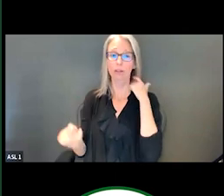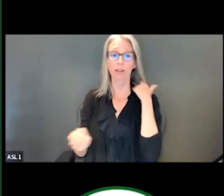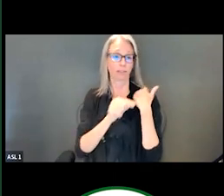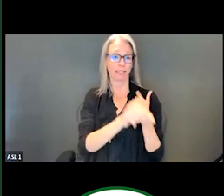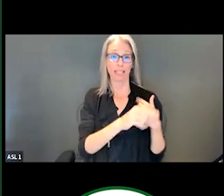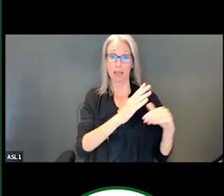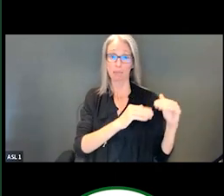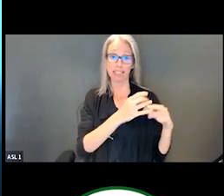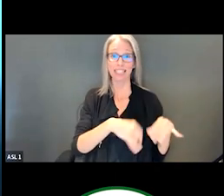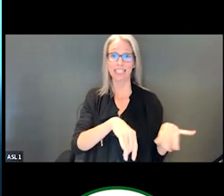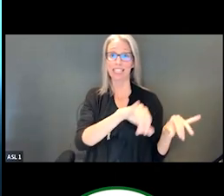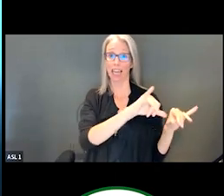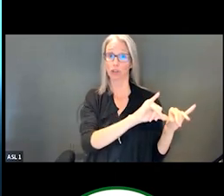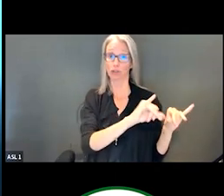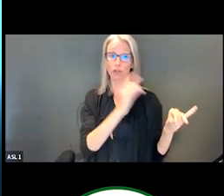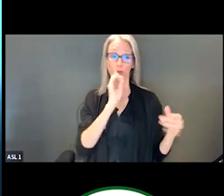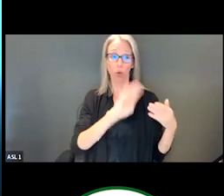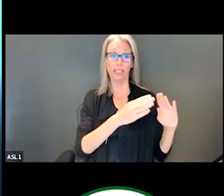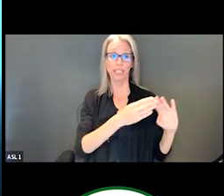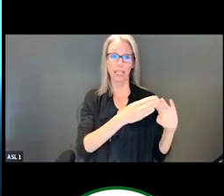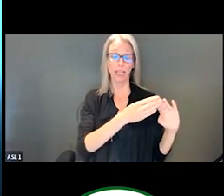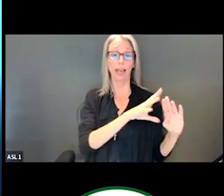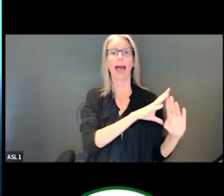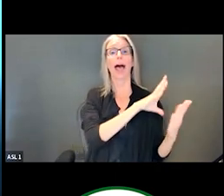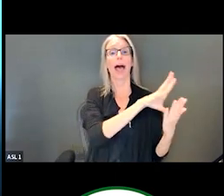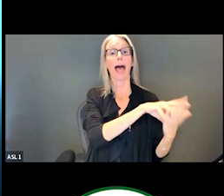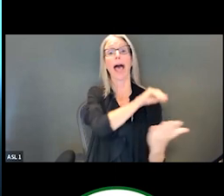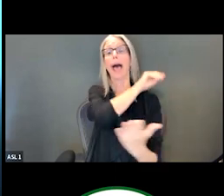Absolutely, and we're not suggesting that every park should pave their parking lot.